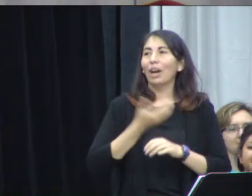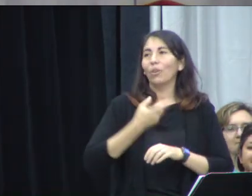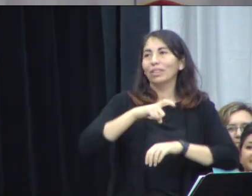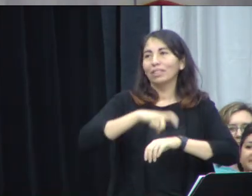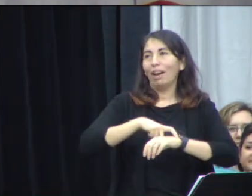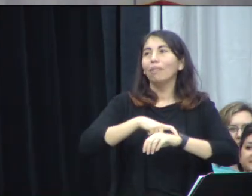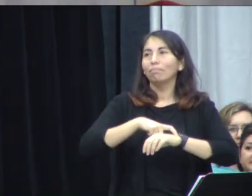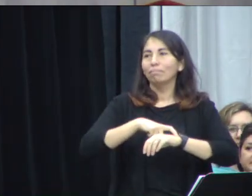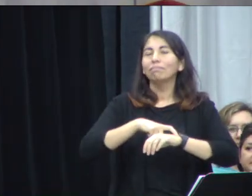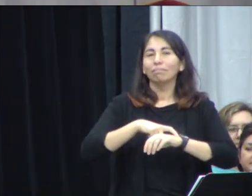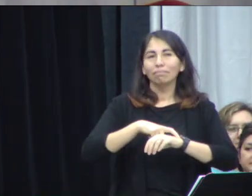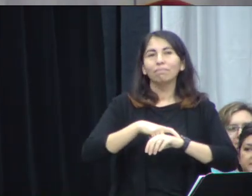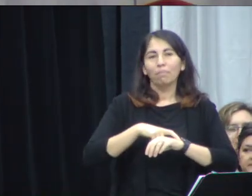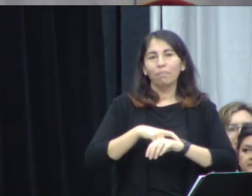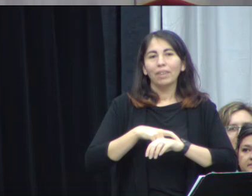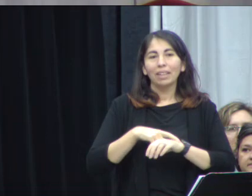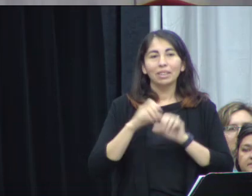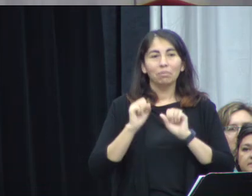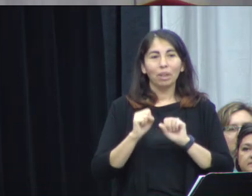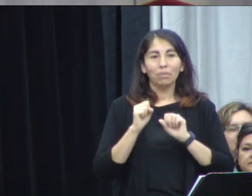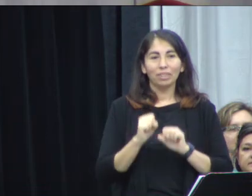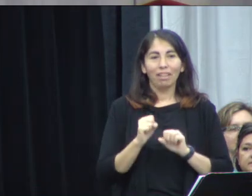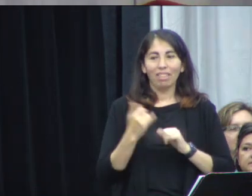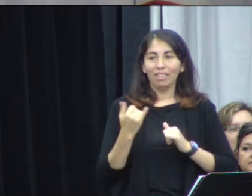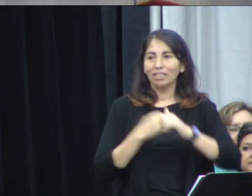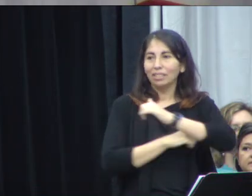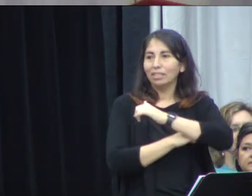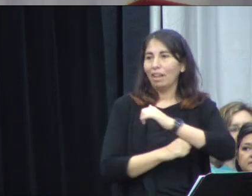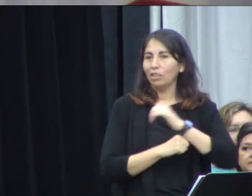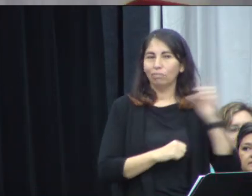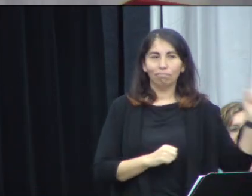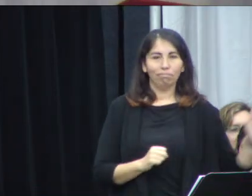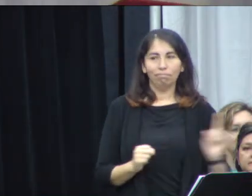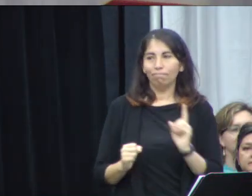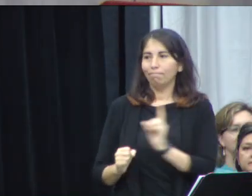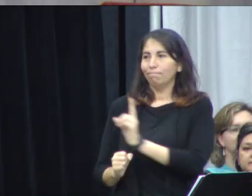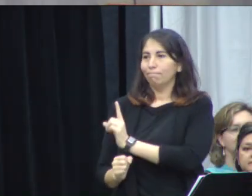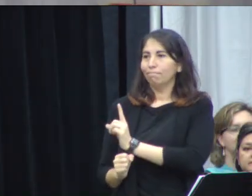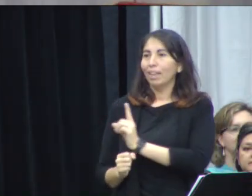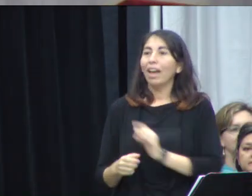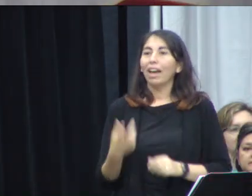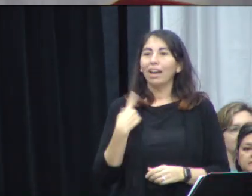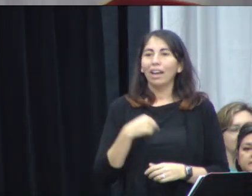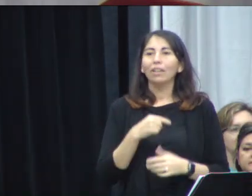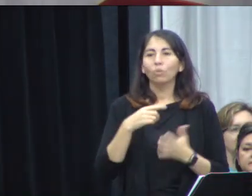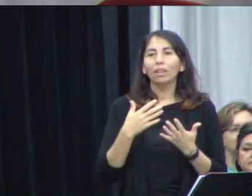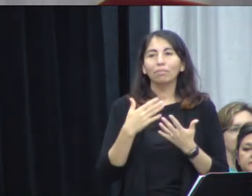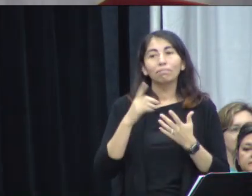to be the ones who get to walk across this stage. And we must certainly thank those who have supported our journey.